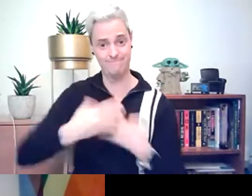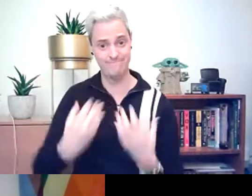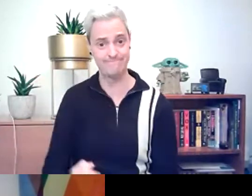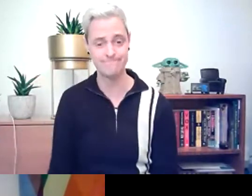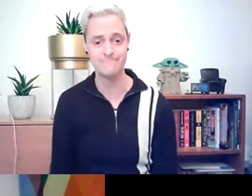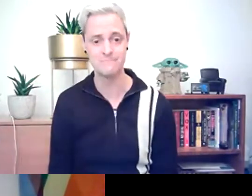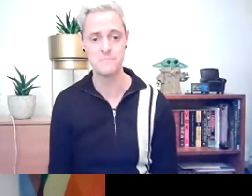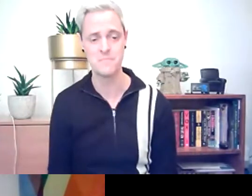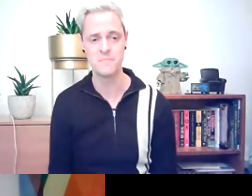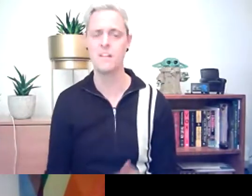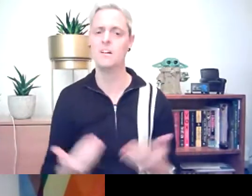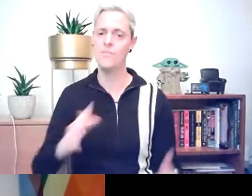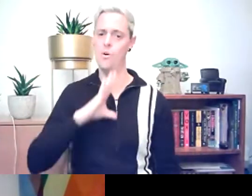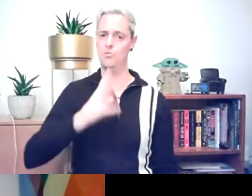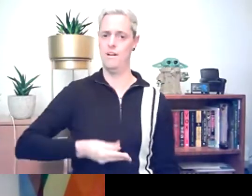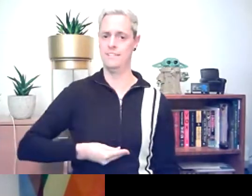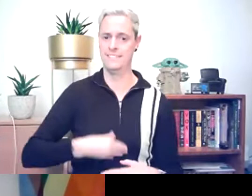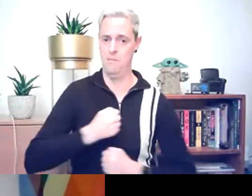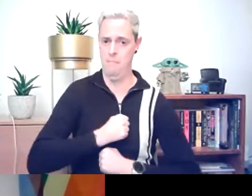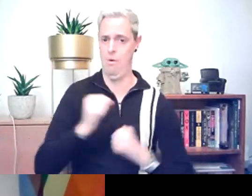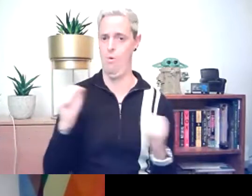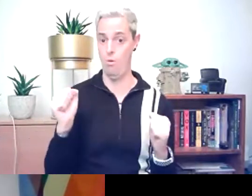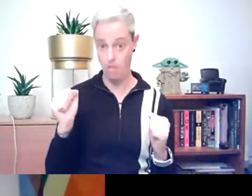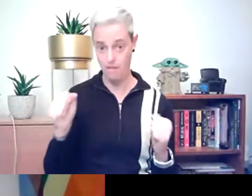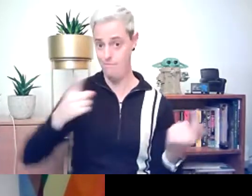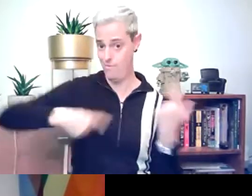18:17:42 just wasn't the data says people were not asking the right questions, because